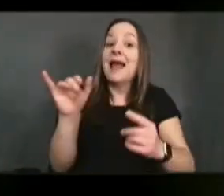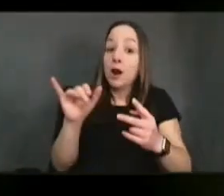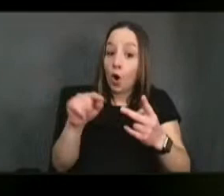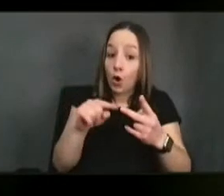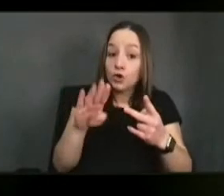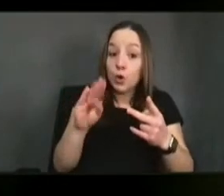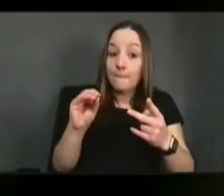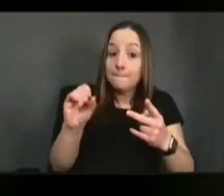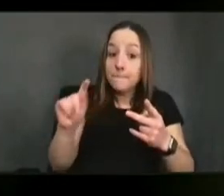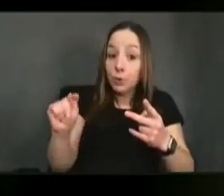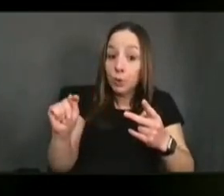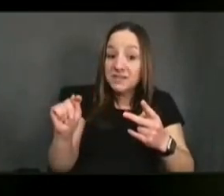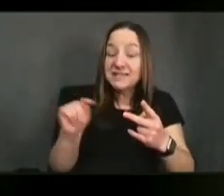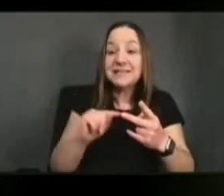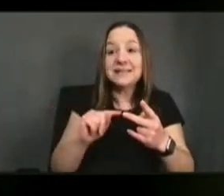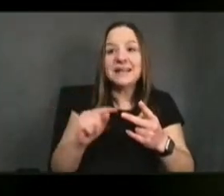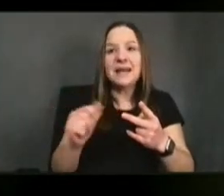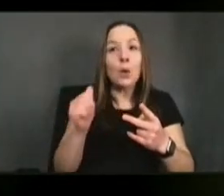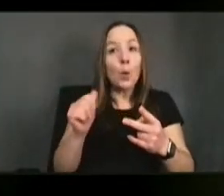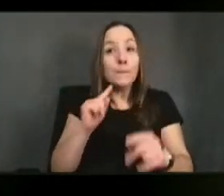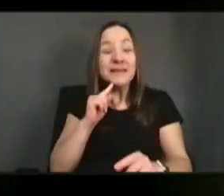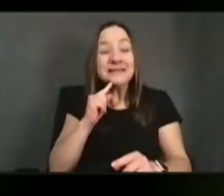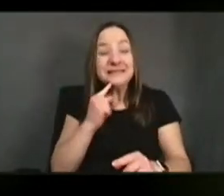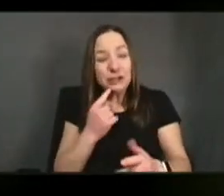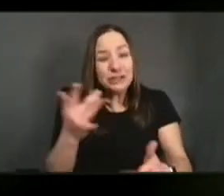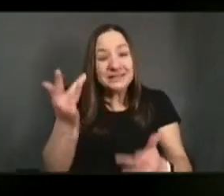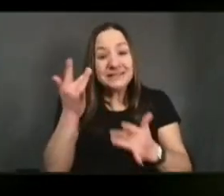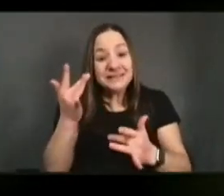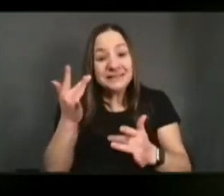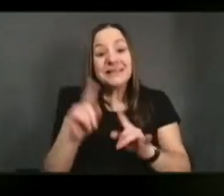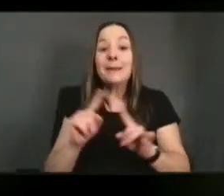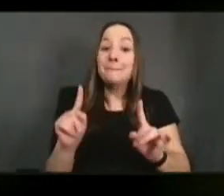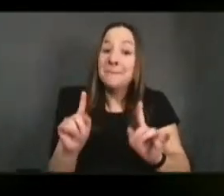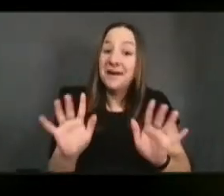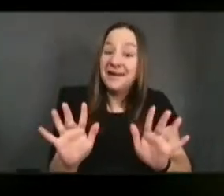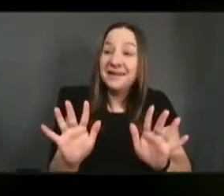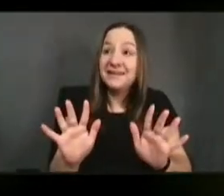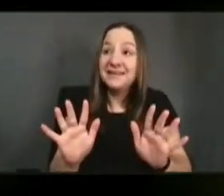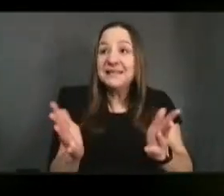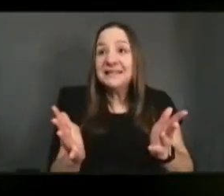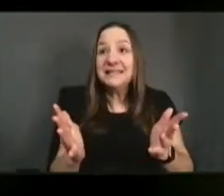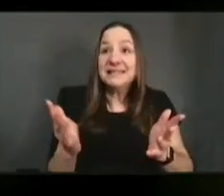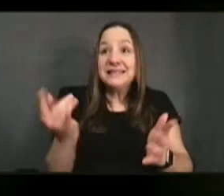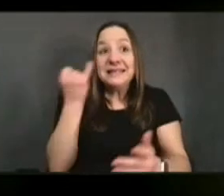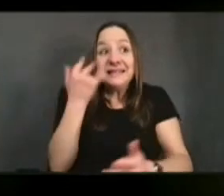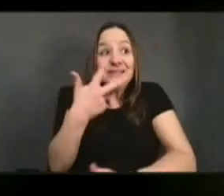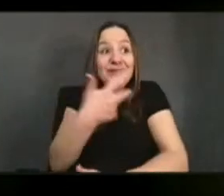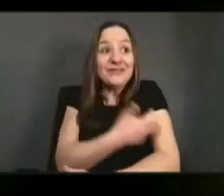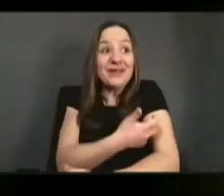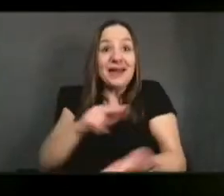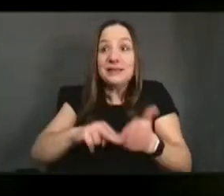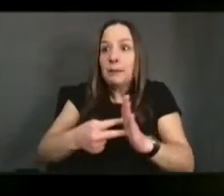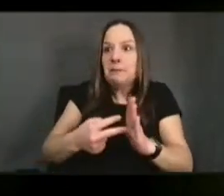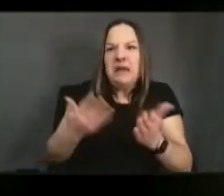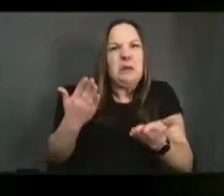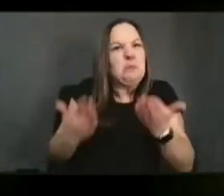and boosted, you're not likely to get serious sick. But it's no longer that you know, if you're